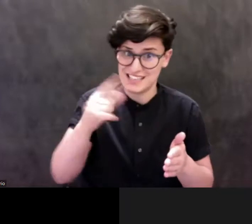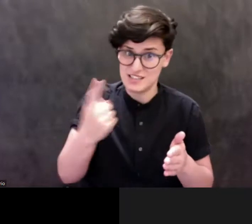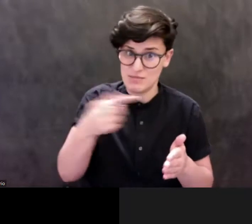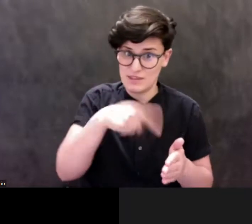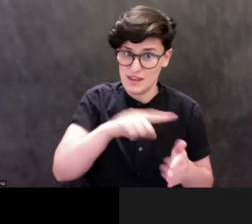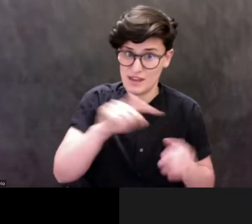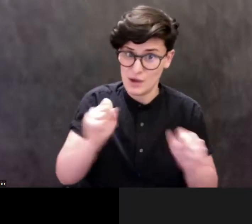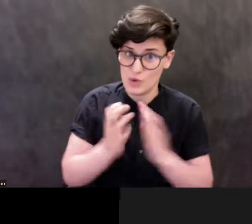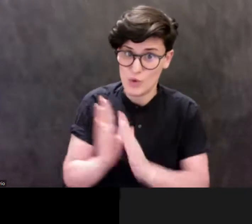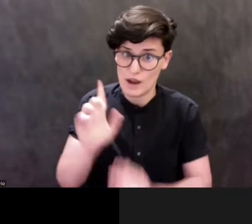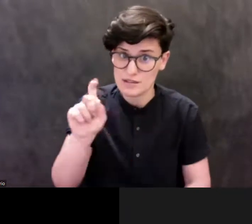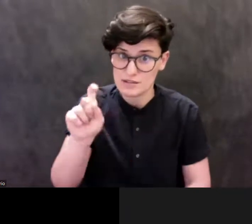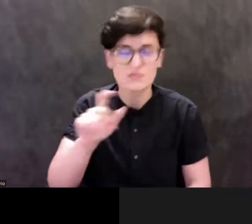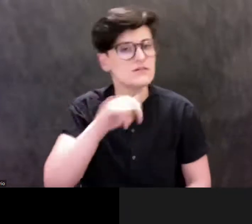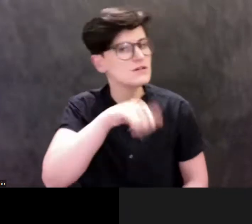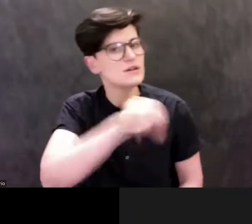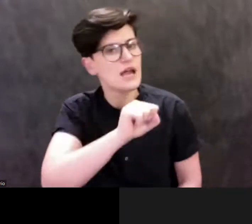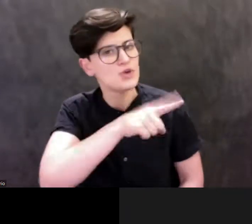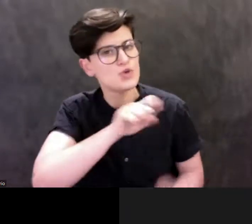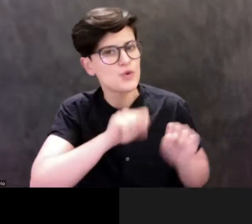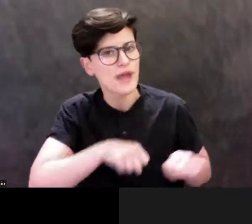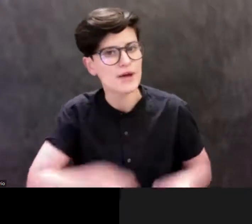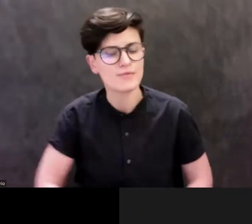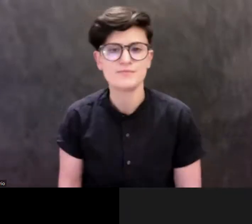________________________________________ Yes.